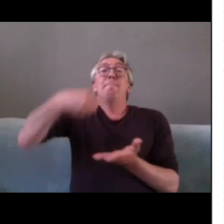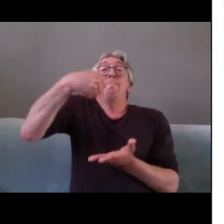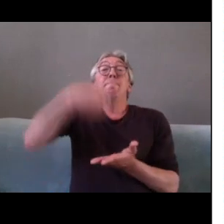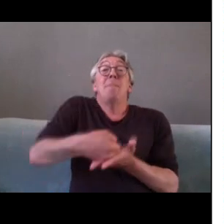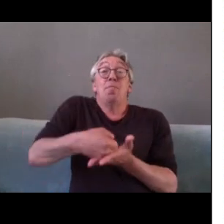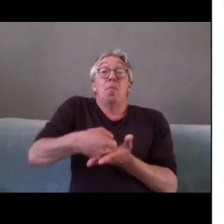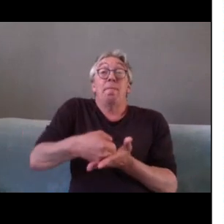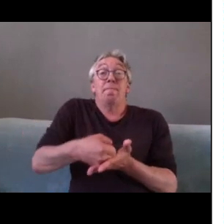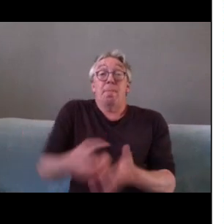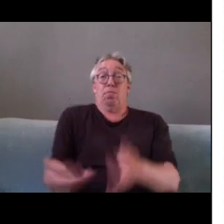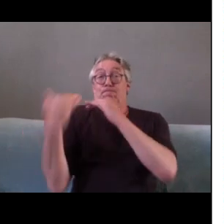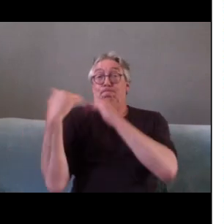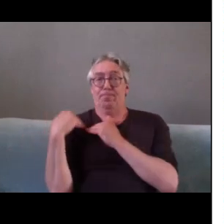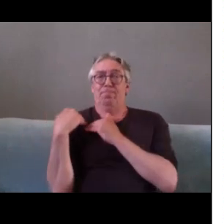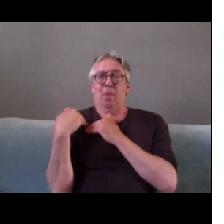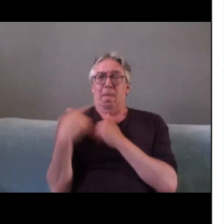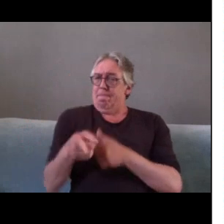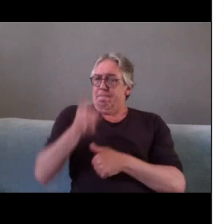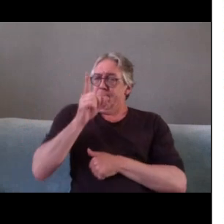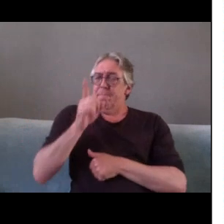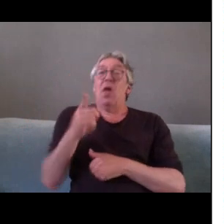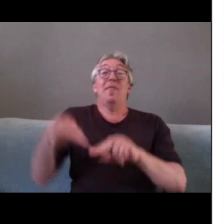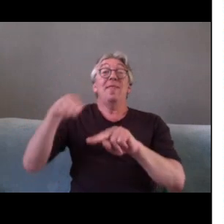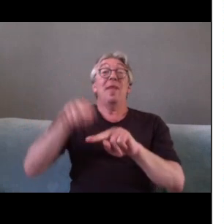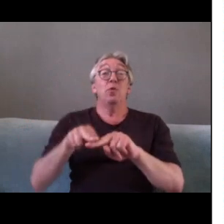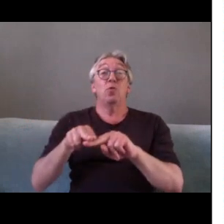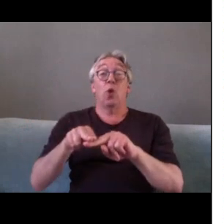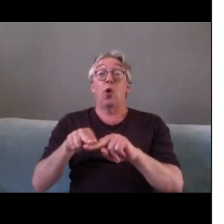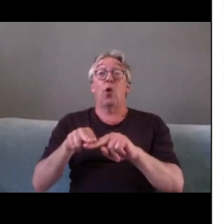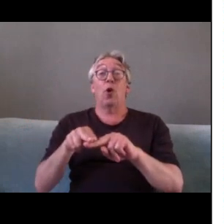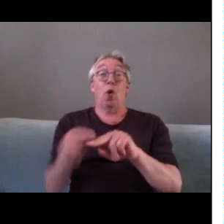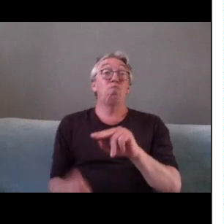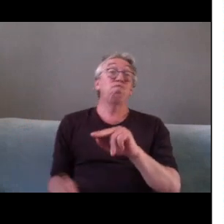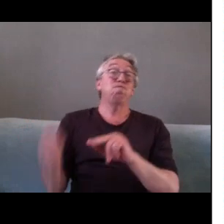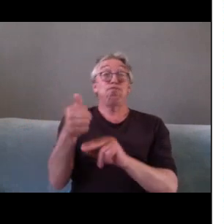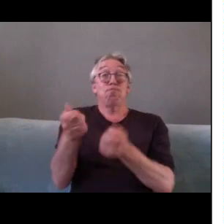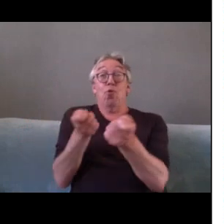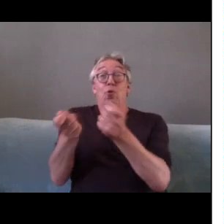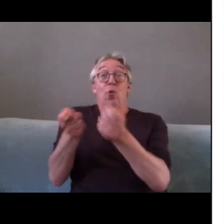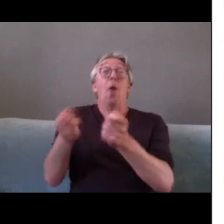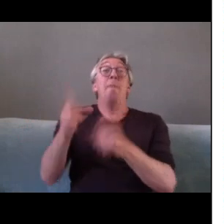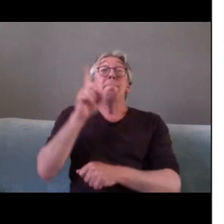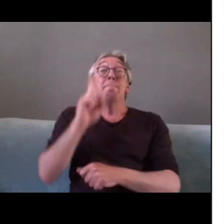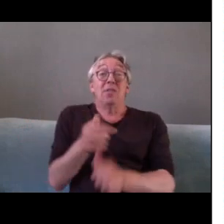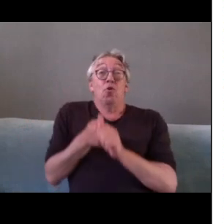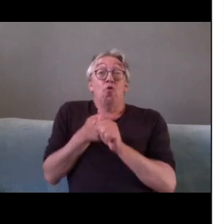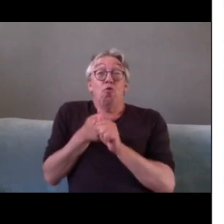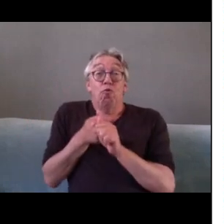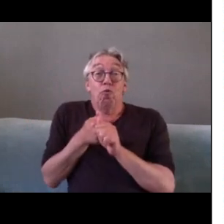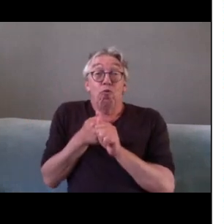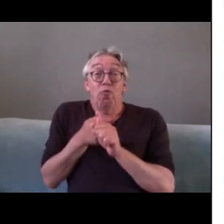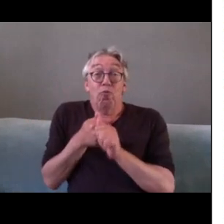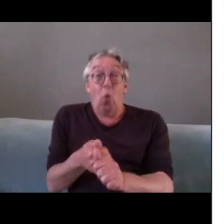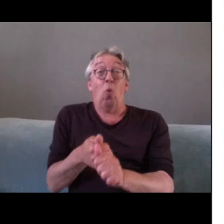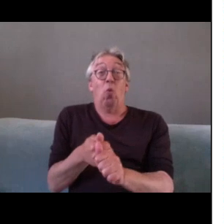for national advocate groups because if you're involved in the negotiations about transposition